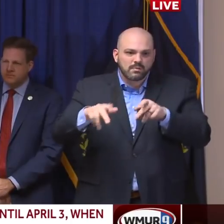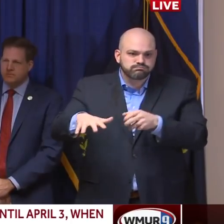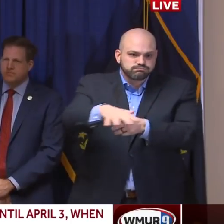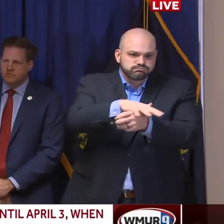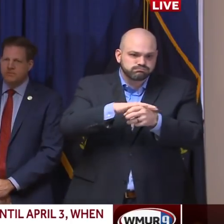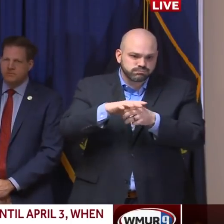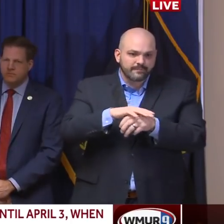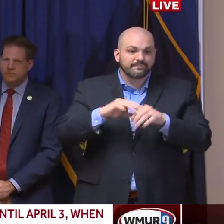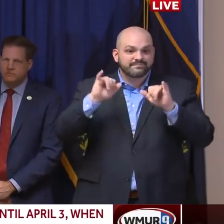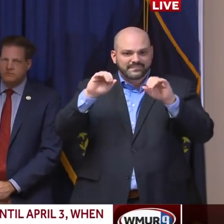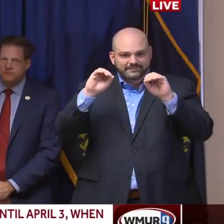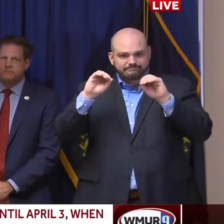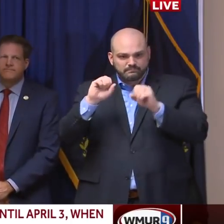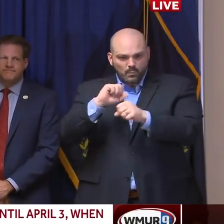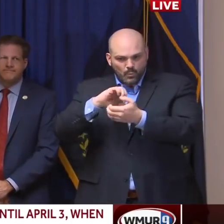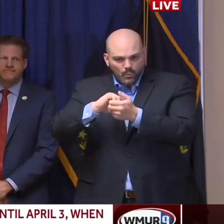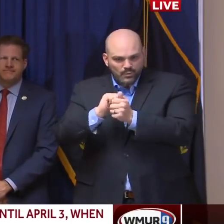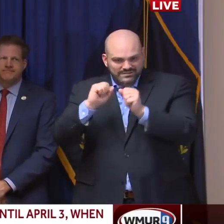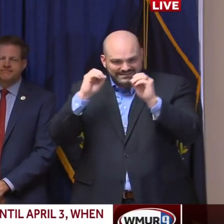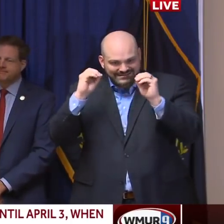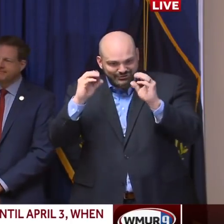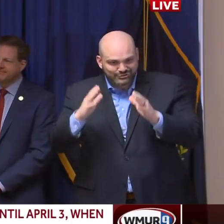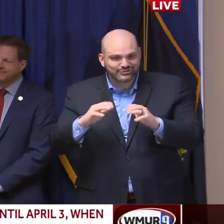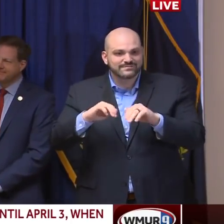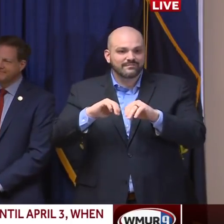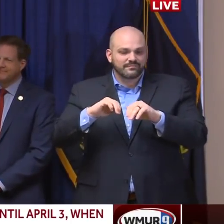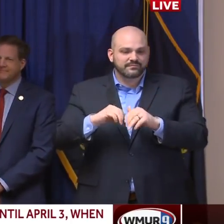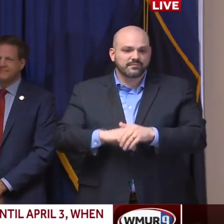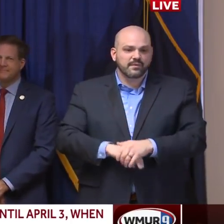THAT CAN WORK, PARTICULARLY IN A HIGH DENSITY AREA LIKE THAT.